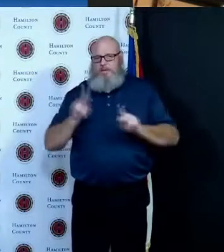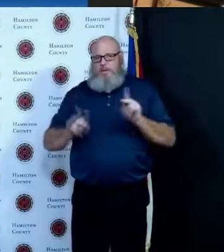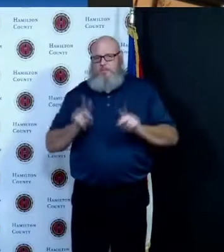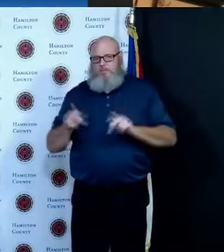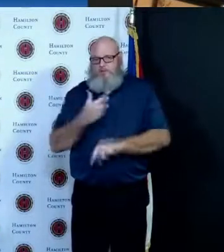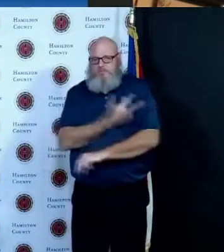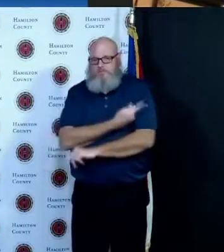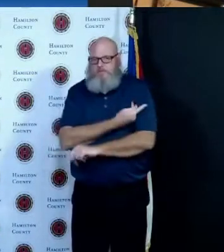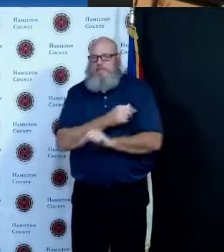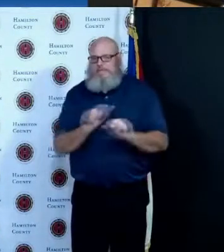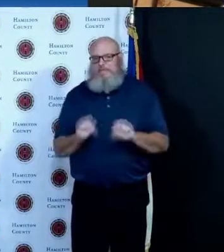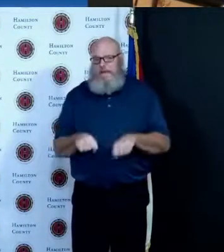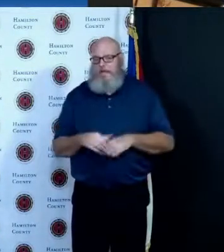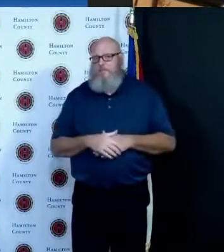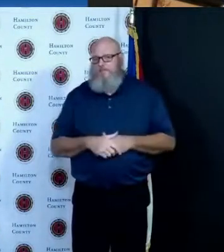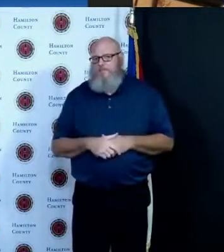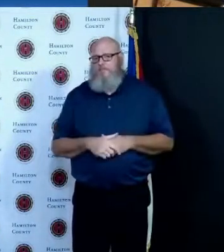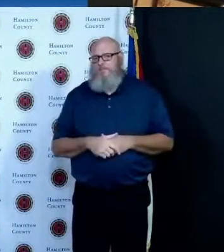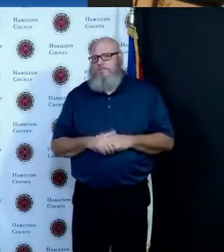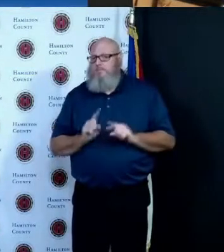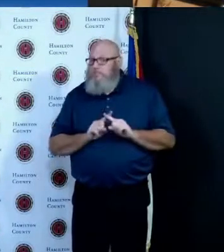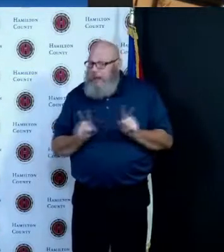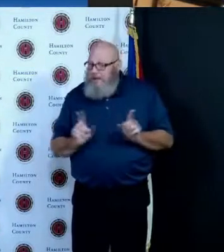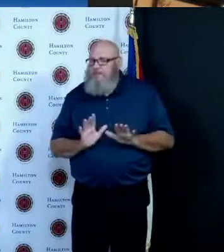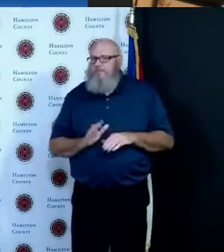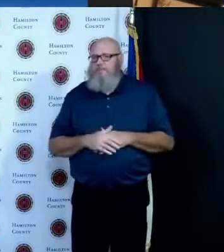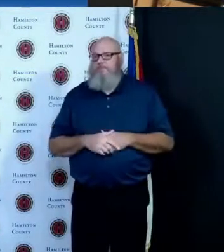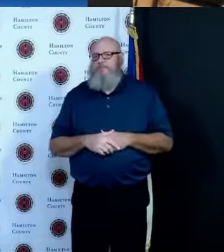question needs to be answered on Friday we will do that because they will be standing there with us